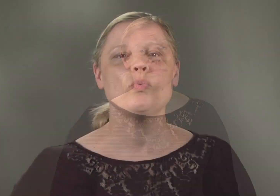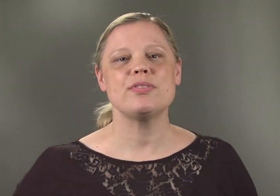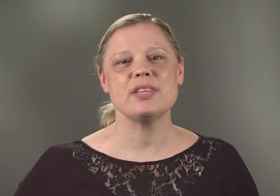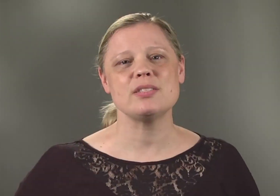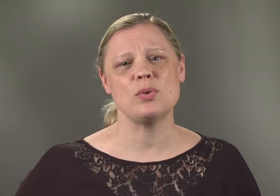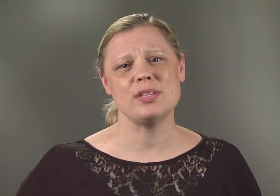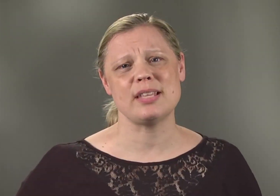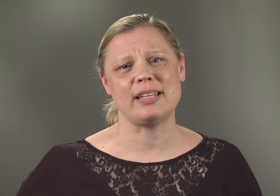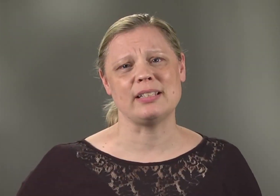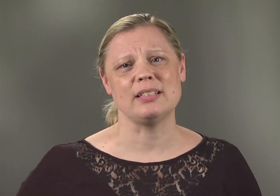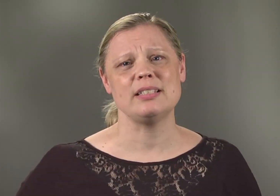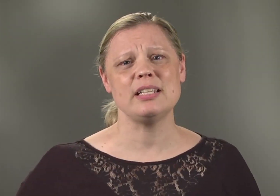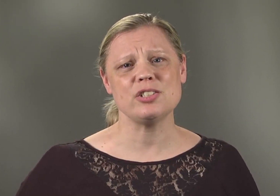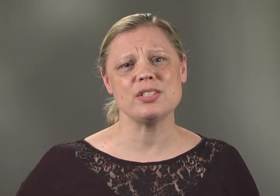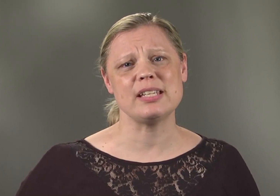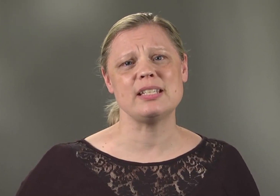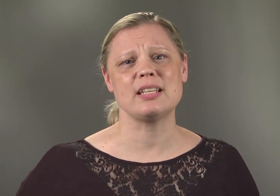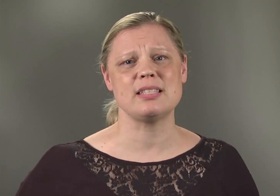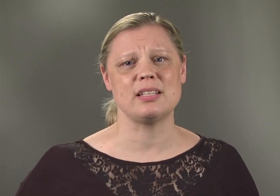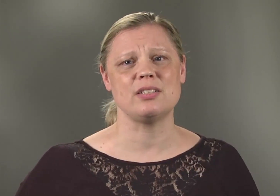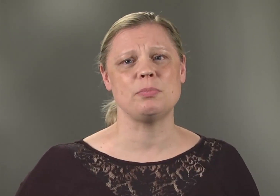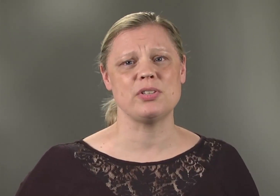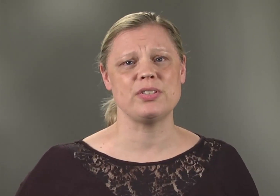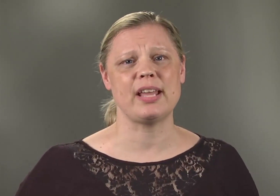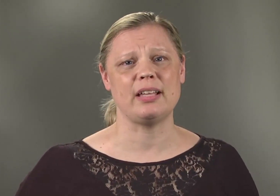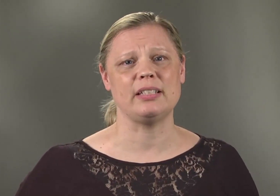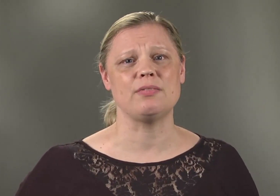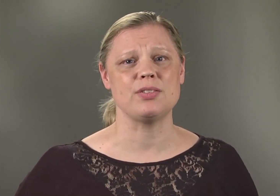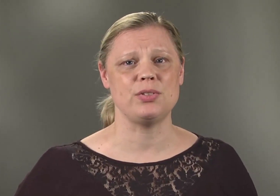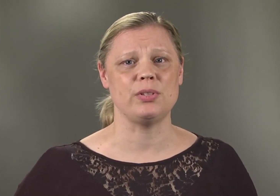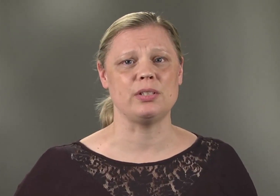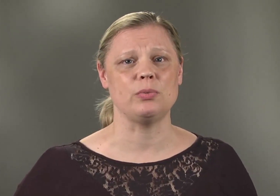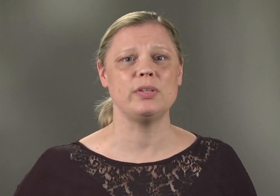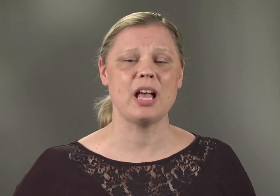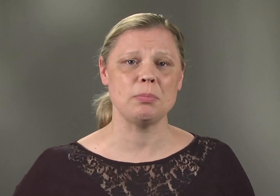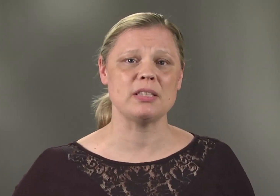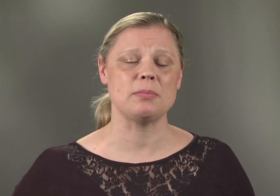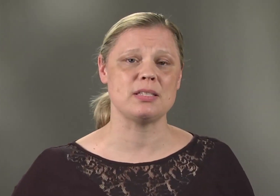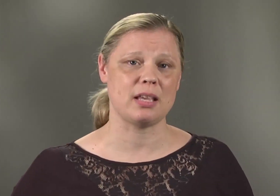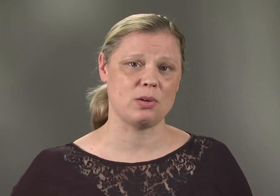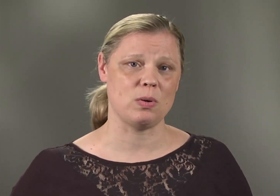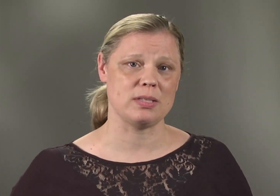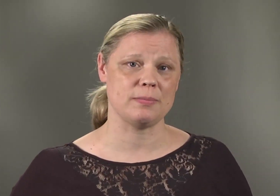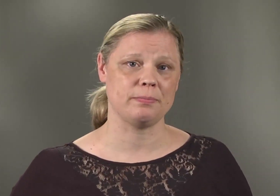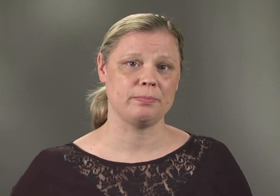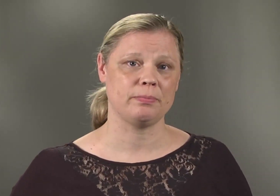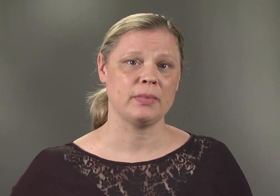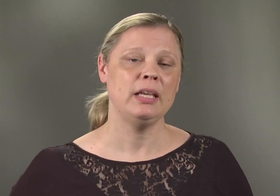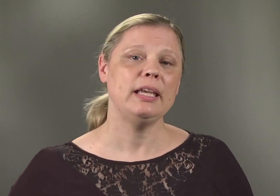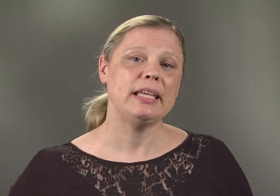With this goal setting, teachers need to consider the personality of the student when helping them to set goals.